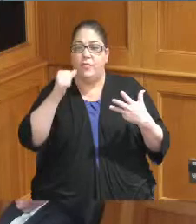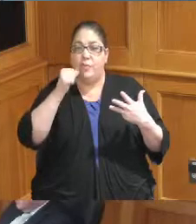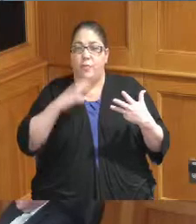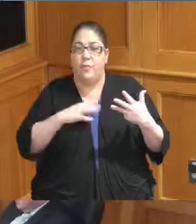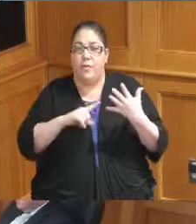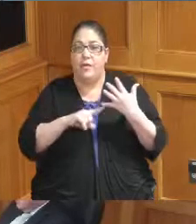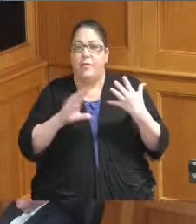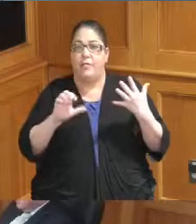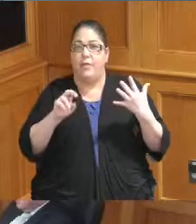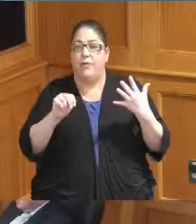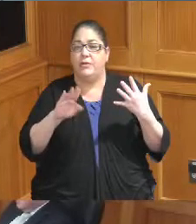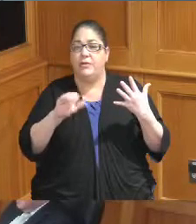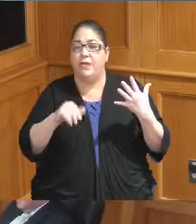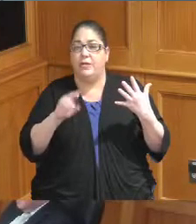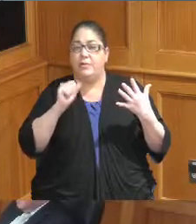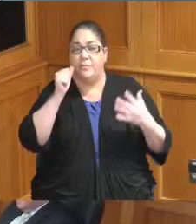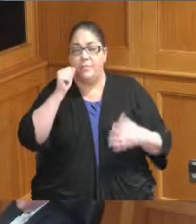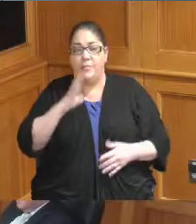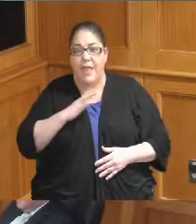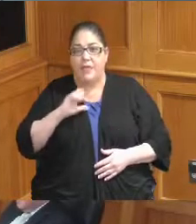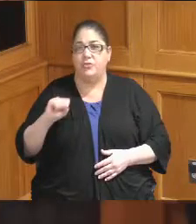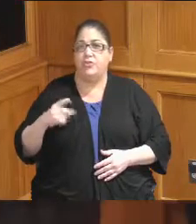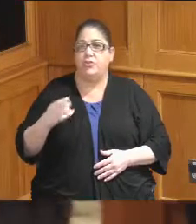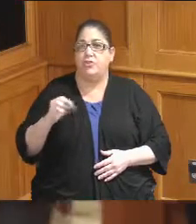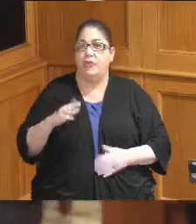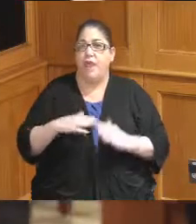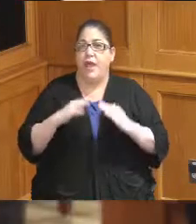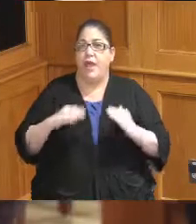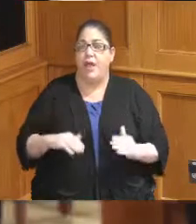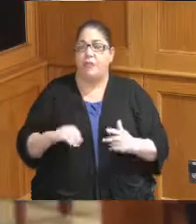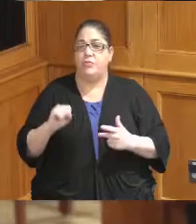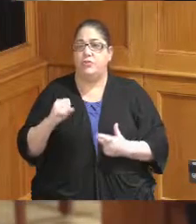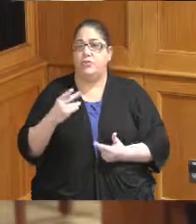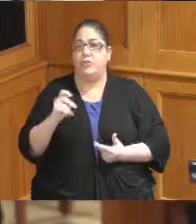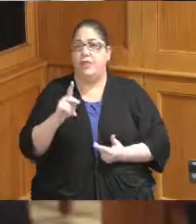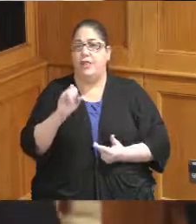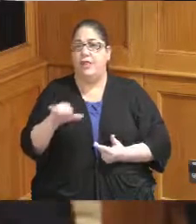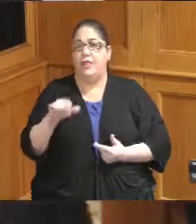Center for men both operated by shelter house the Shakley Center for Youth operated by Lighthouse